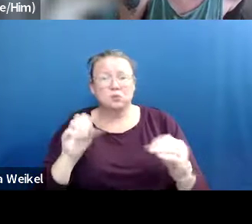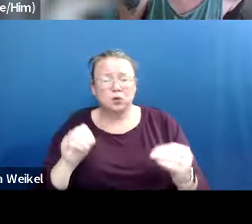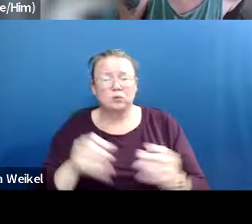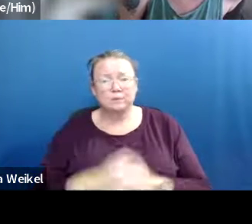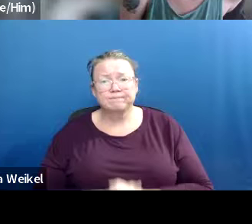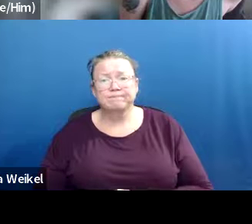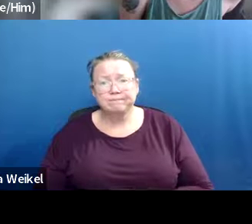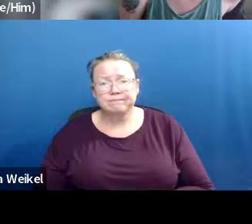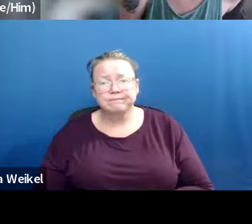Kayla Robertson: fingers crossed.